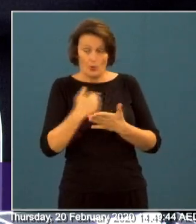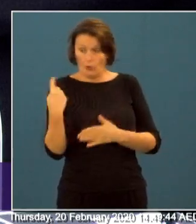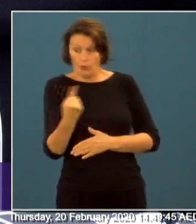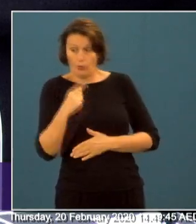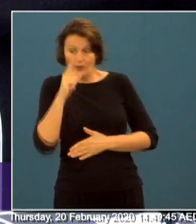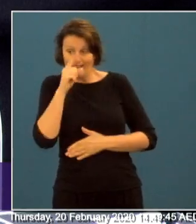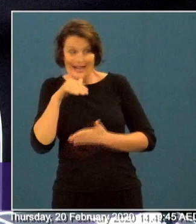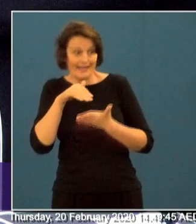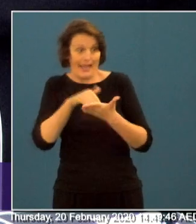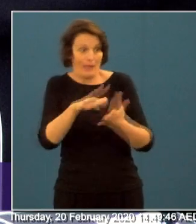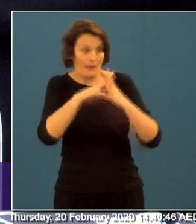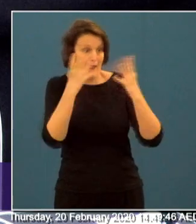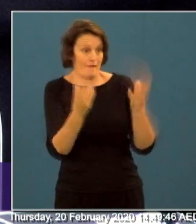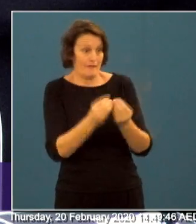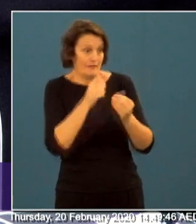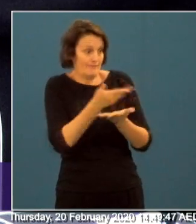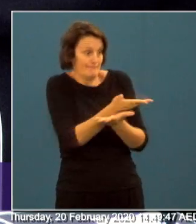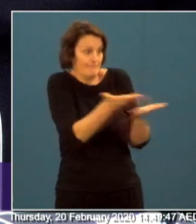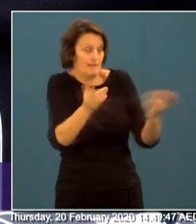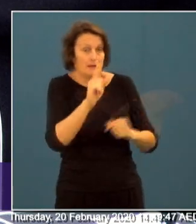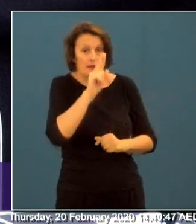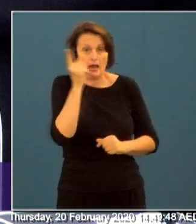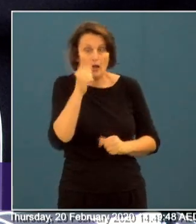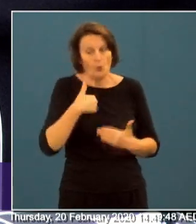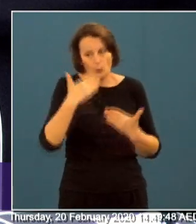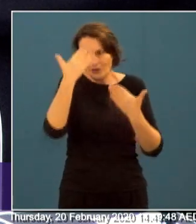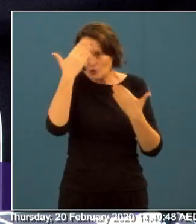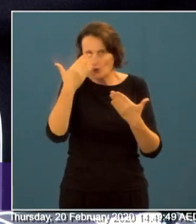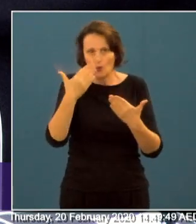So we've yet to determine how we will prioritise people we will see in the